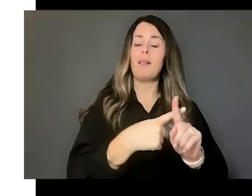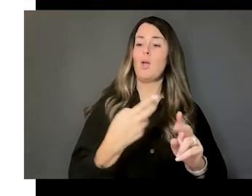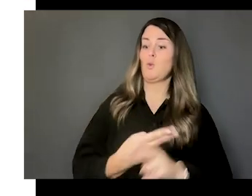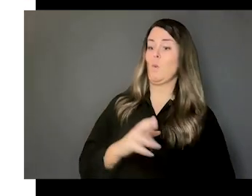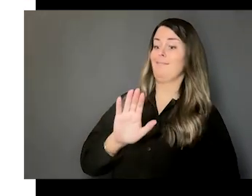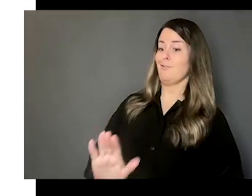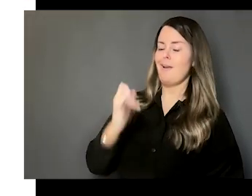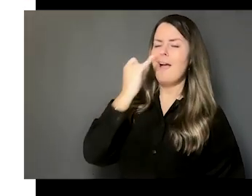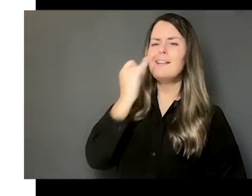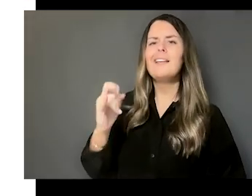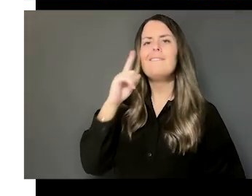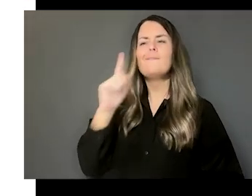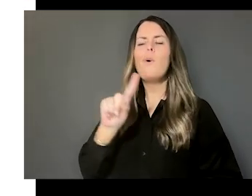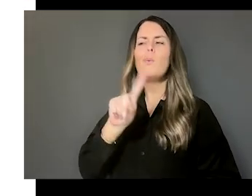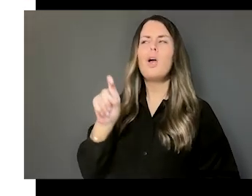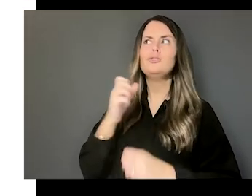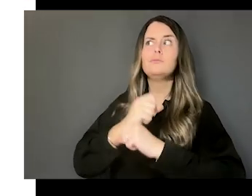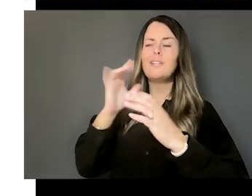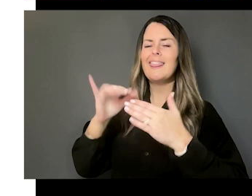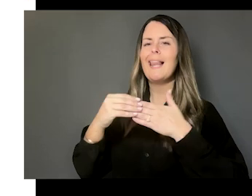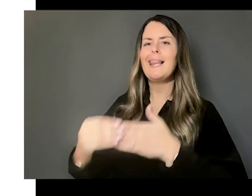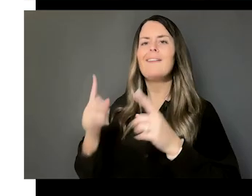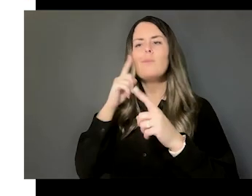and posing questions that lead to student explanation.